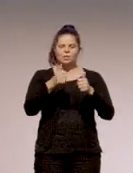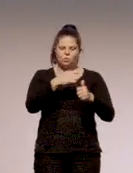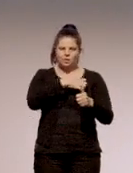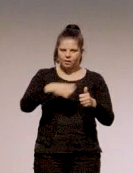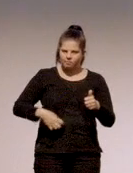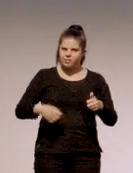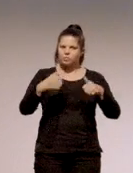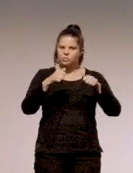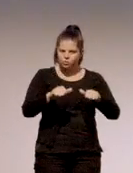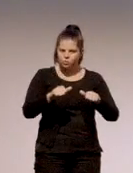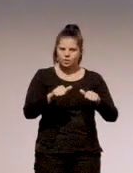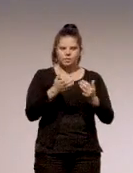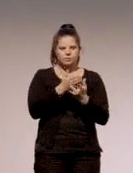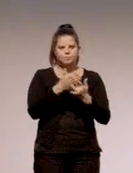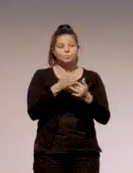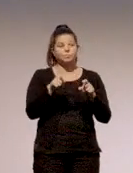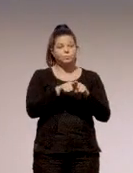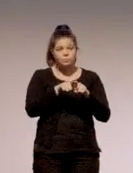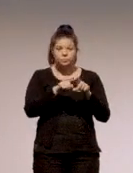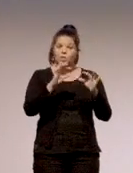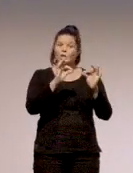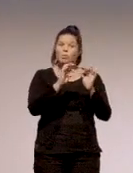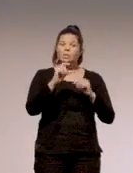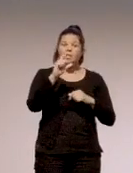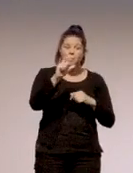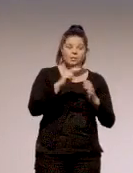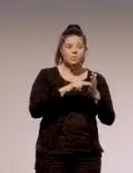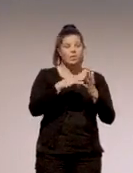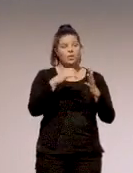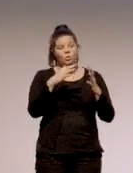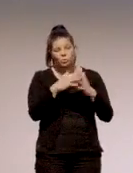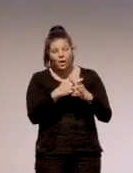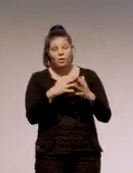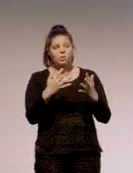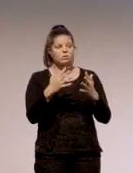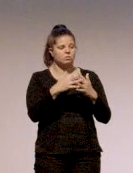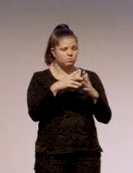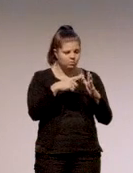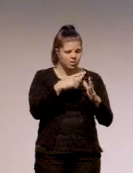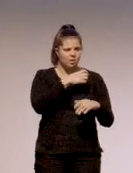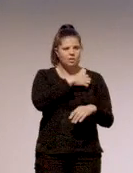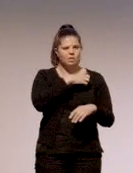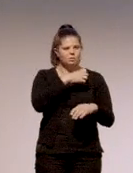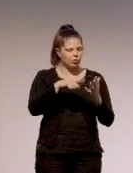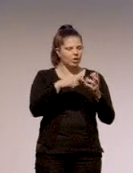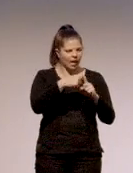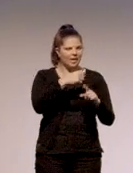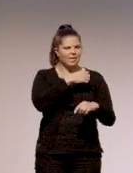We're working with British Columbia, New South Wales, GOV.UK, Canada, and a range of other organizations now are taking a leadership position